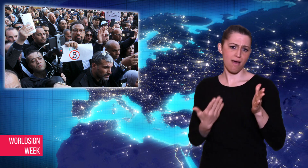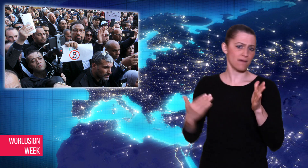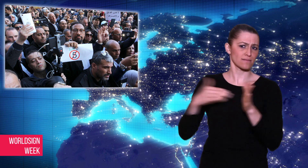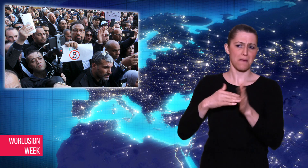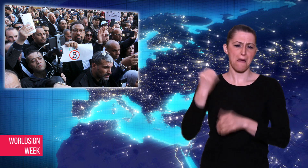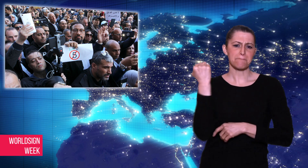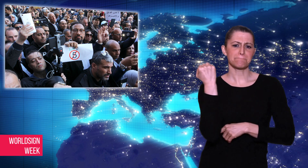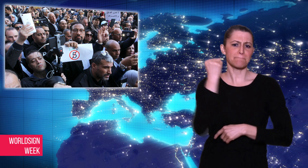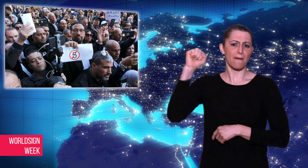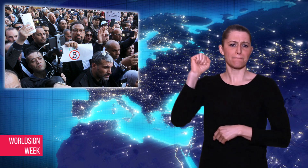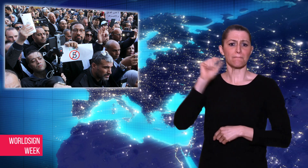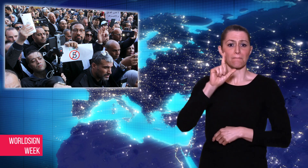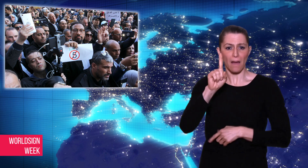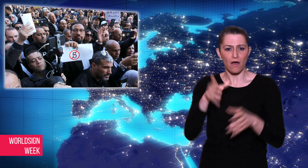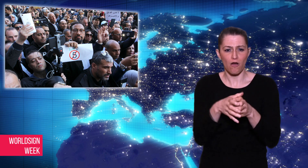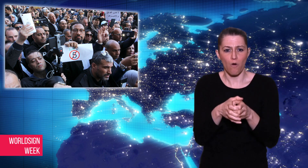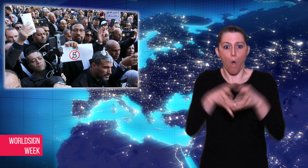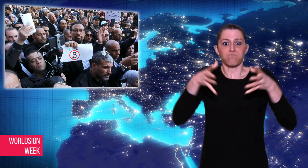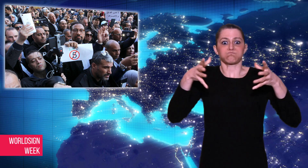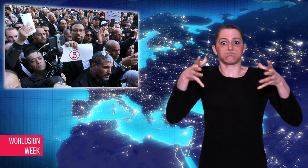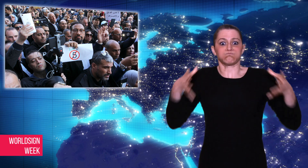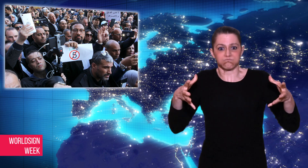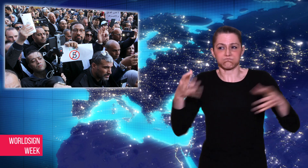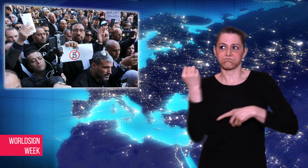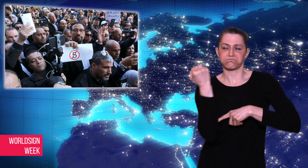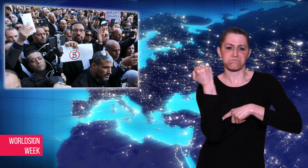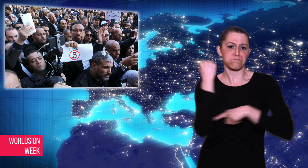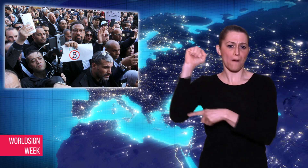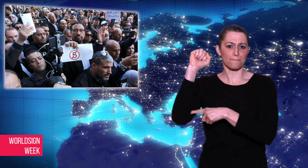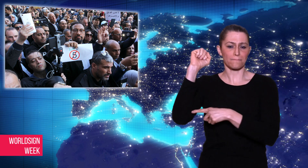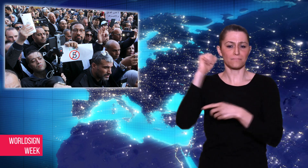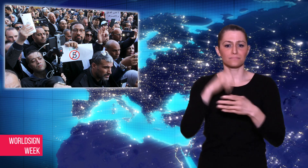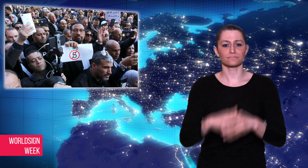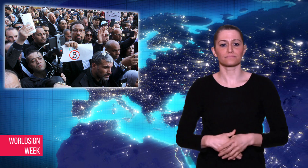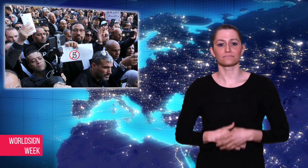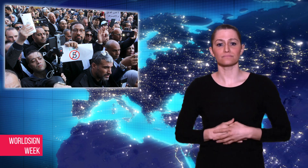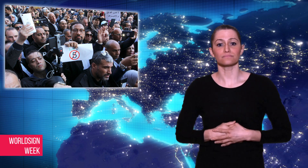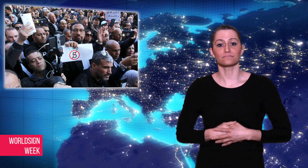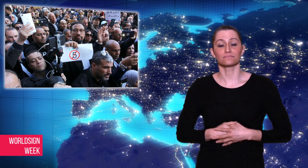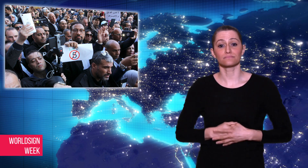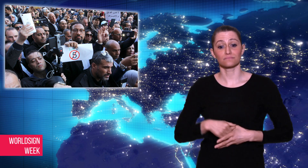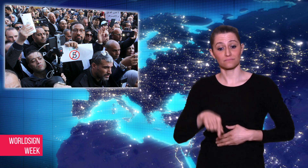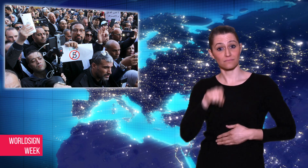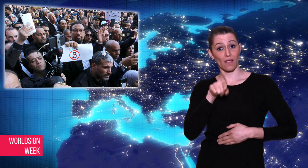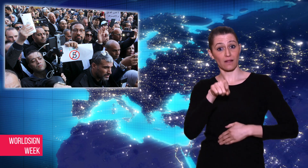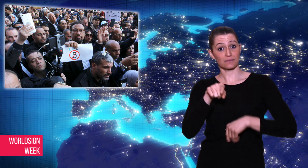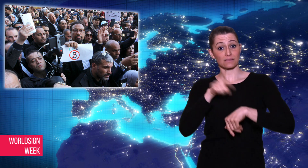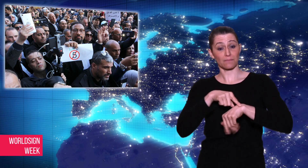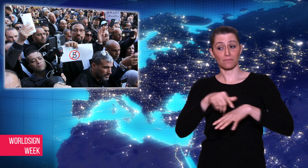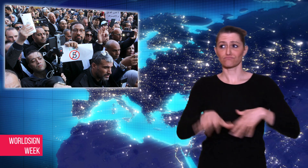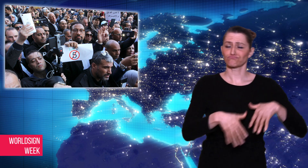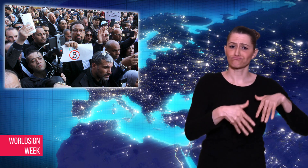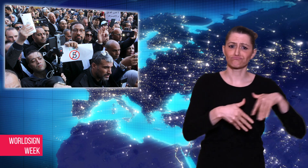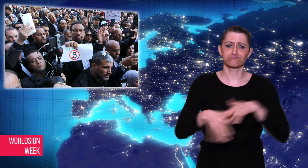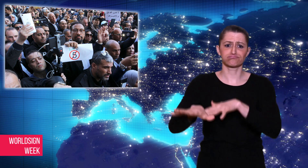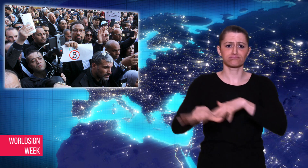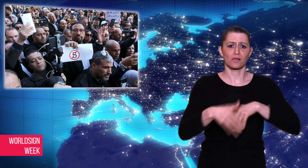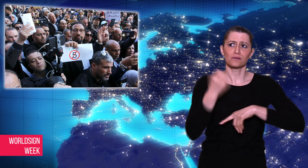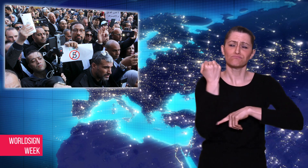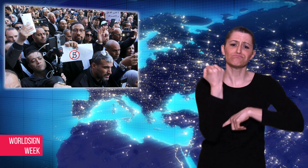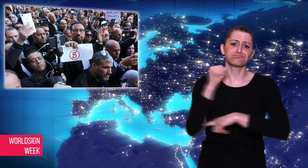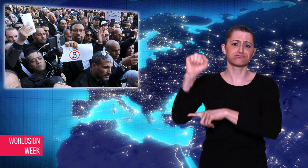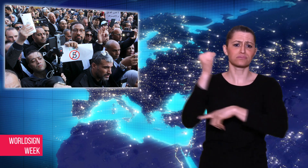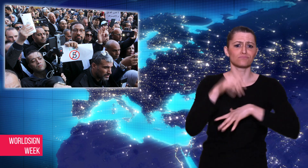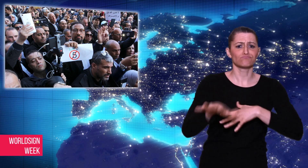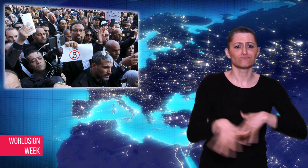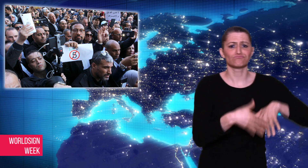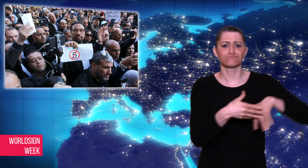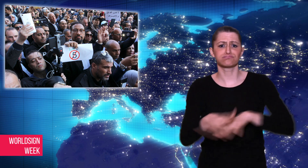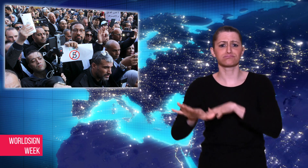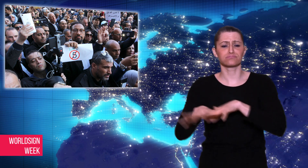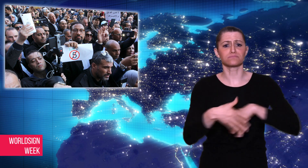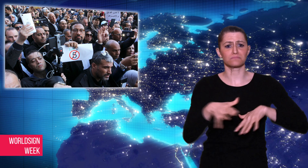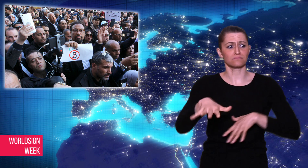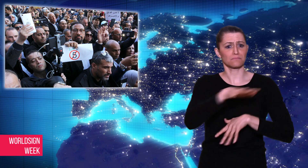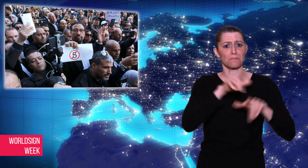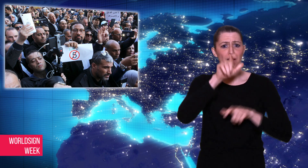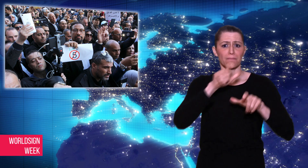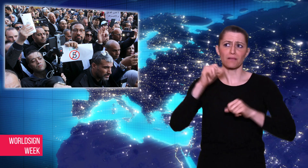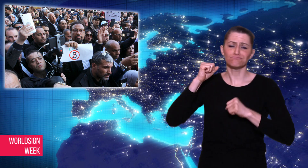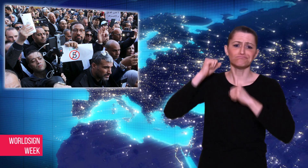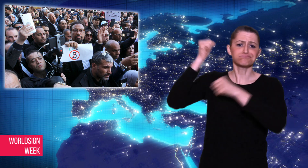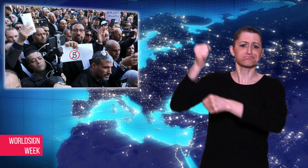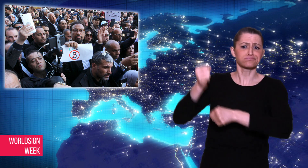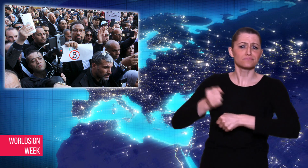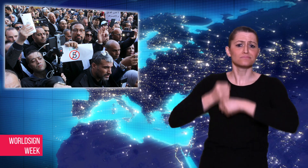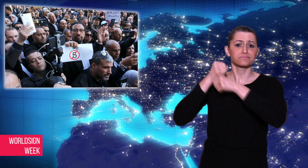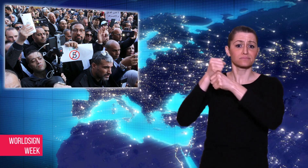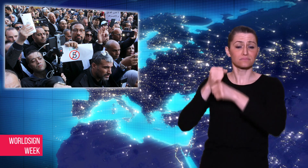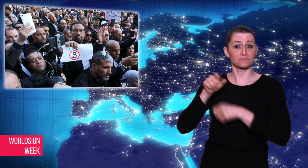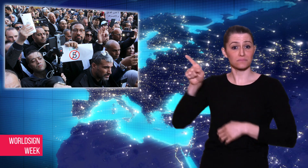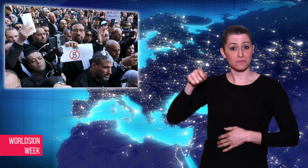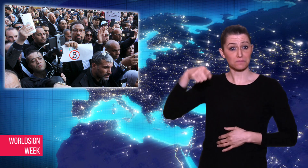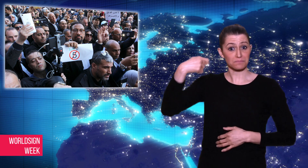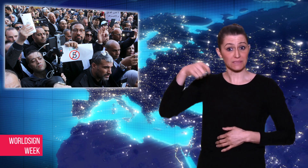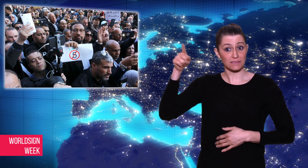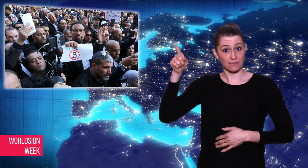did not change his mind. The president was traveling out of